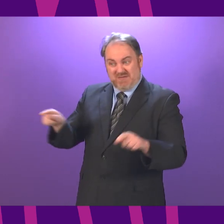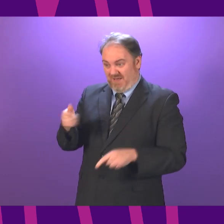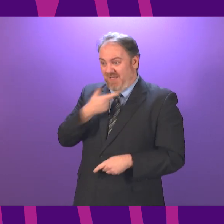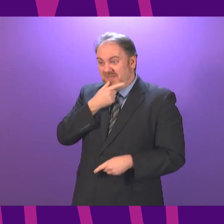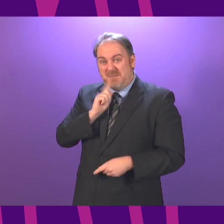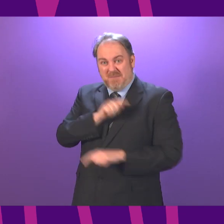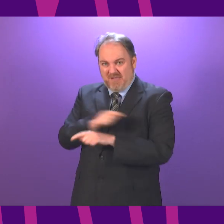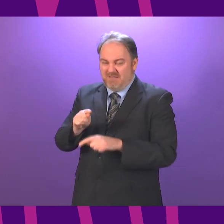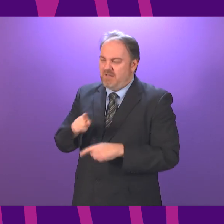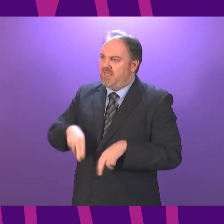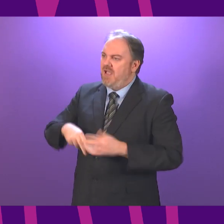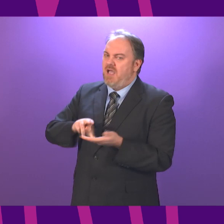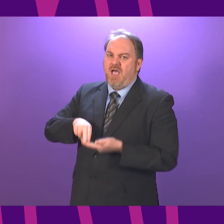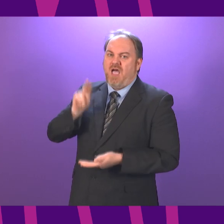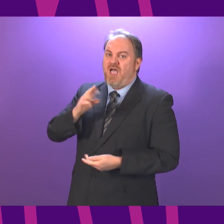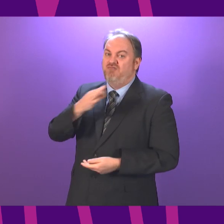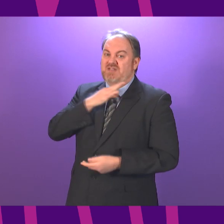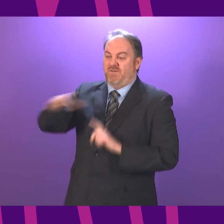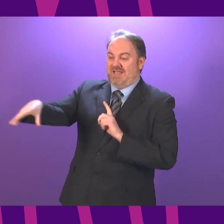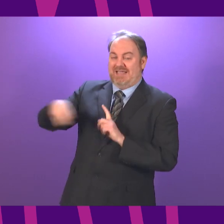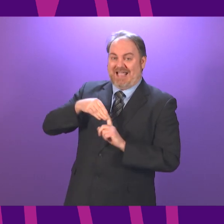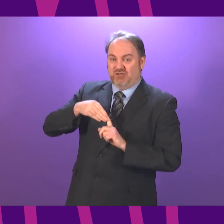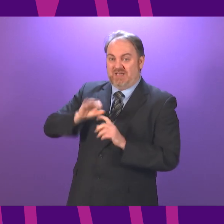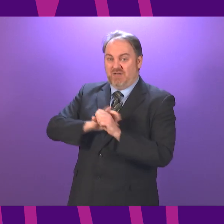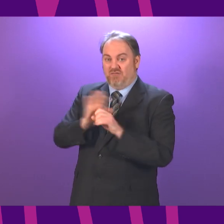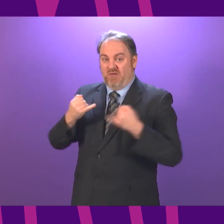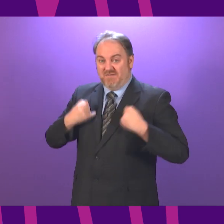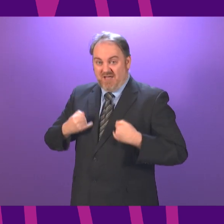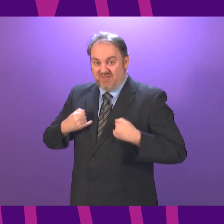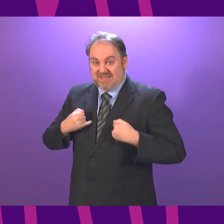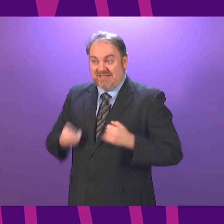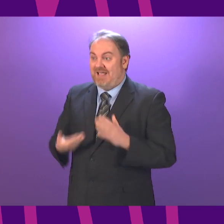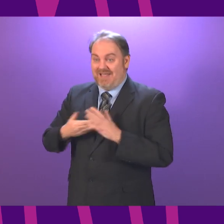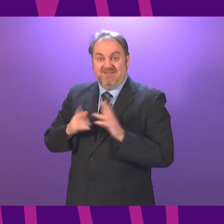who are most vulnerable to becoming ill with and dying from Covid. We have now vaccinated